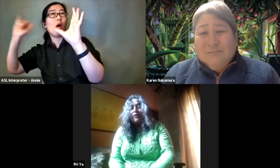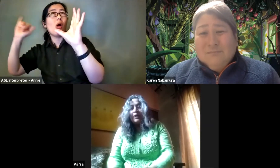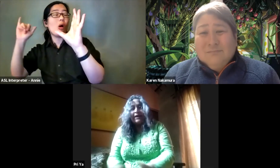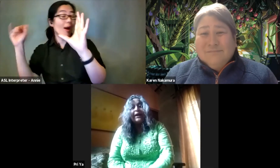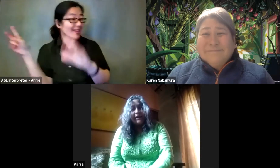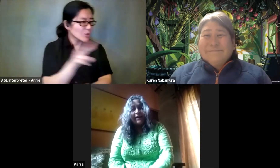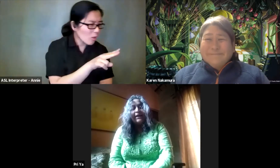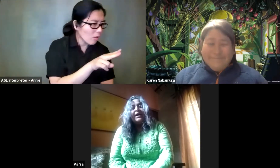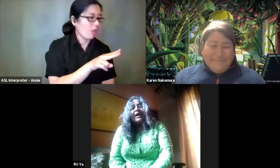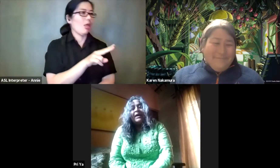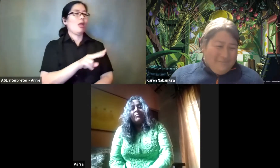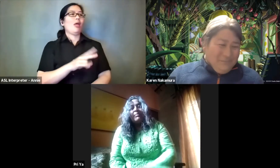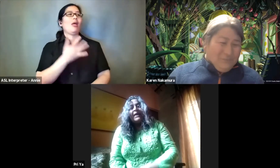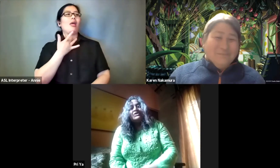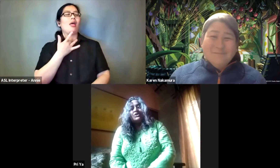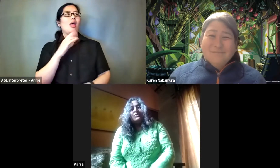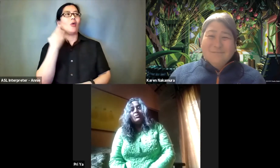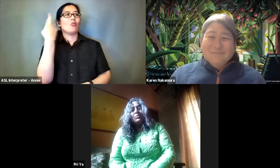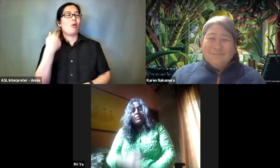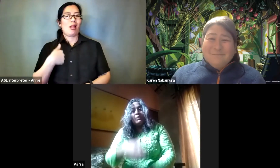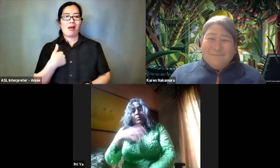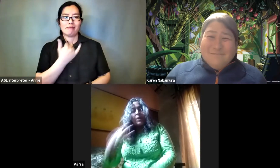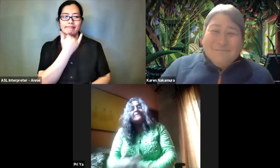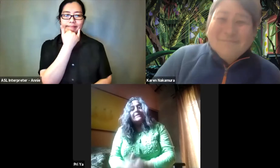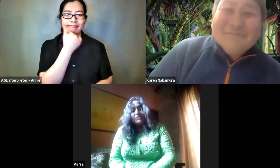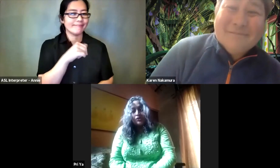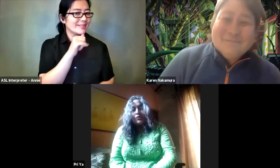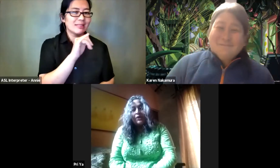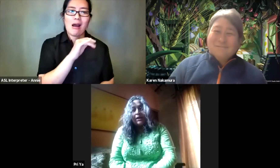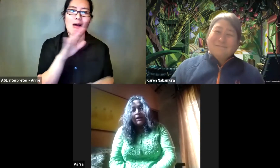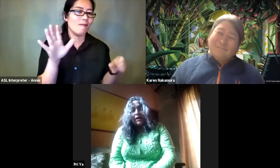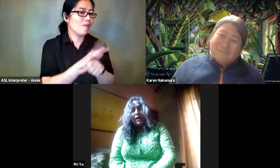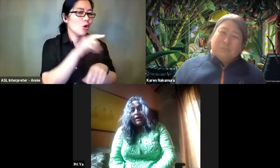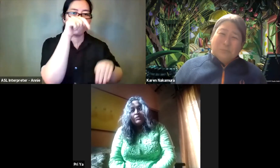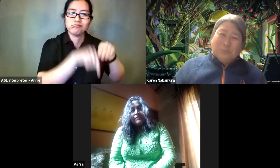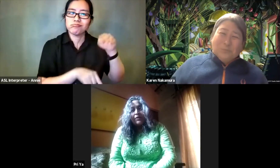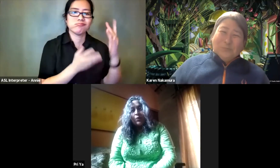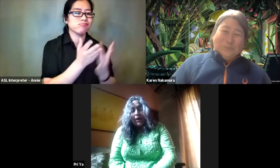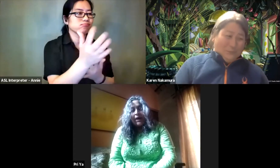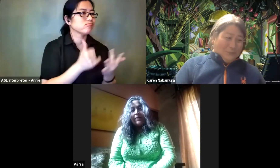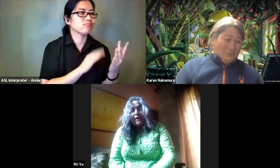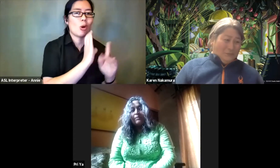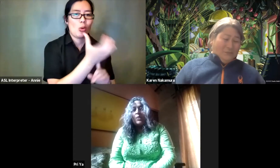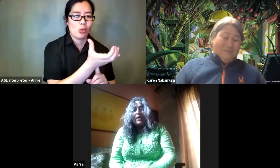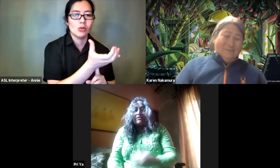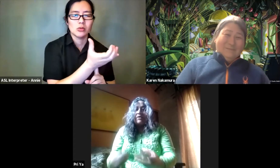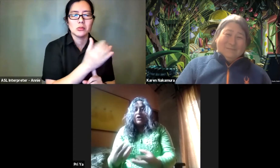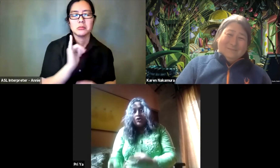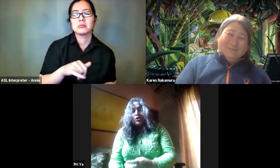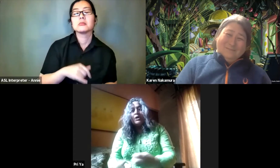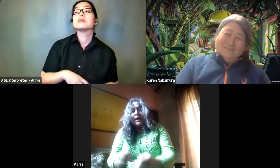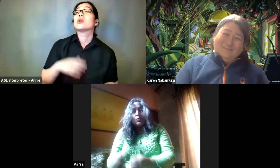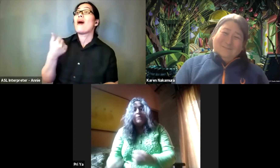in line and so writing the story, I was very aware that wherever I could I would break